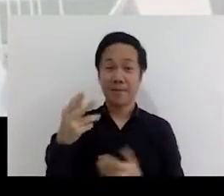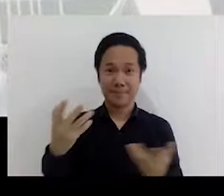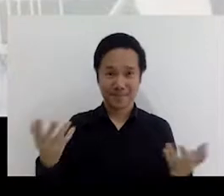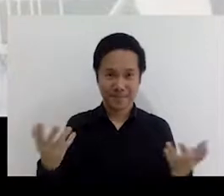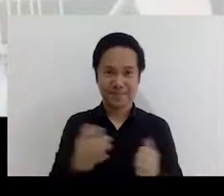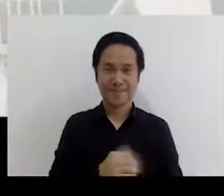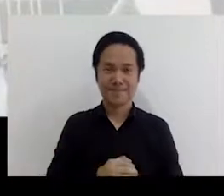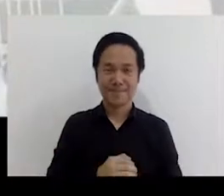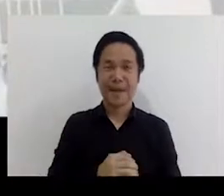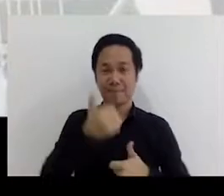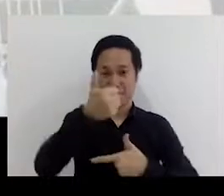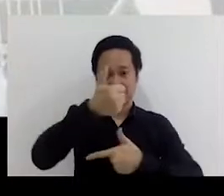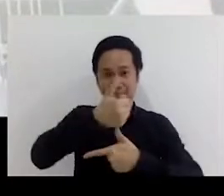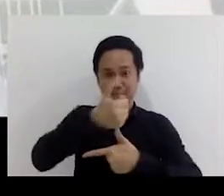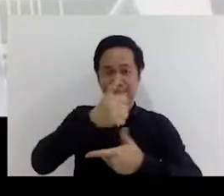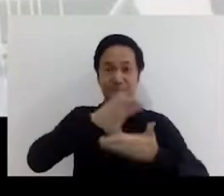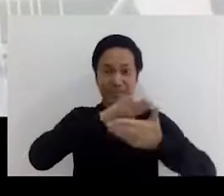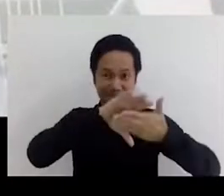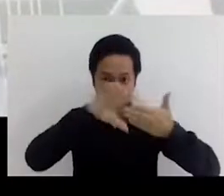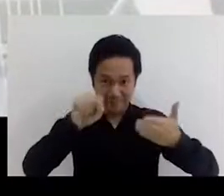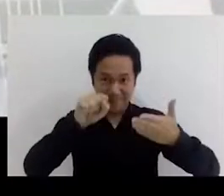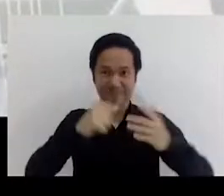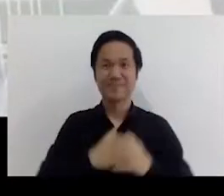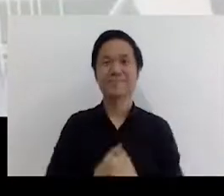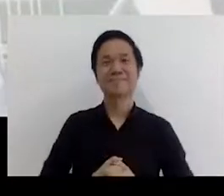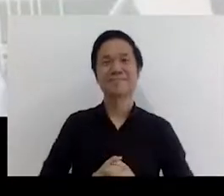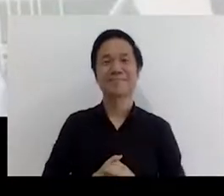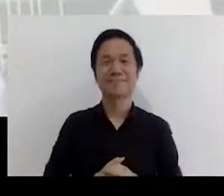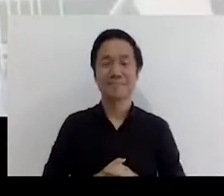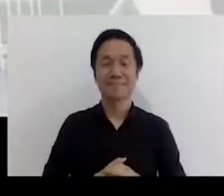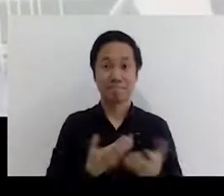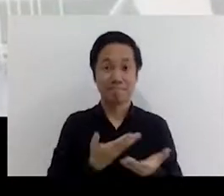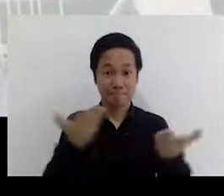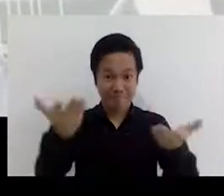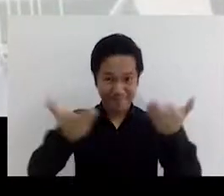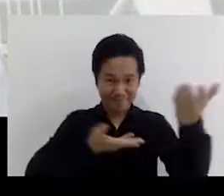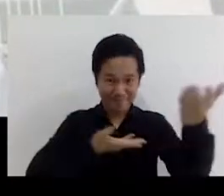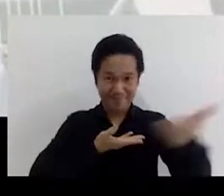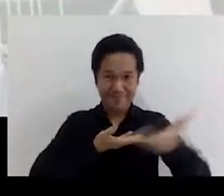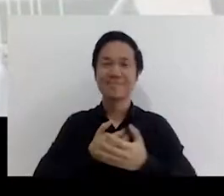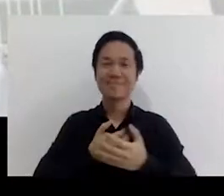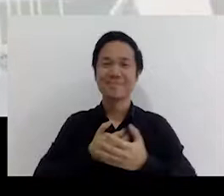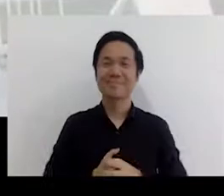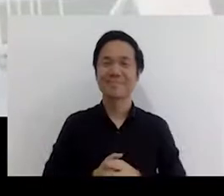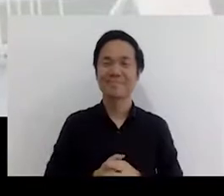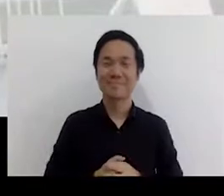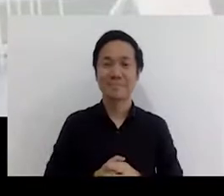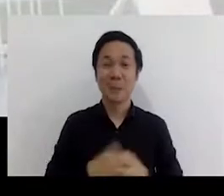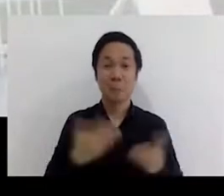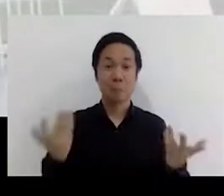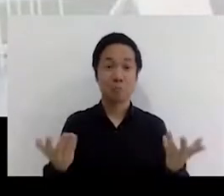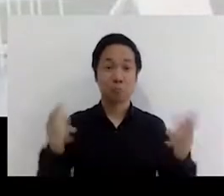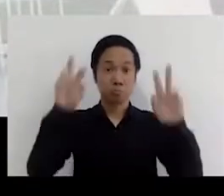I would like to welcome all of you to the webinar on